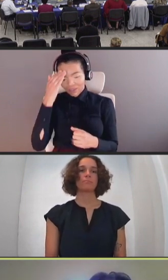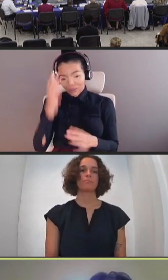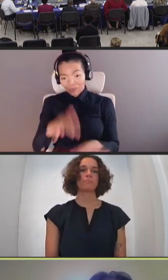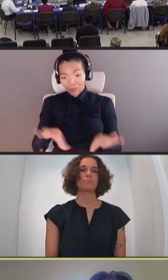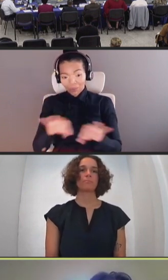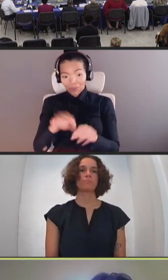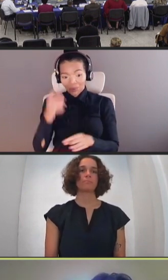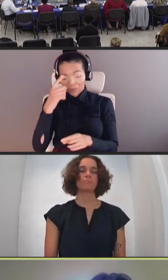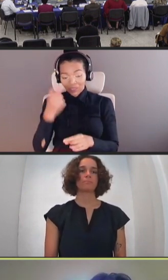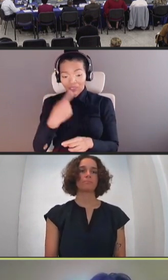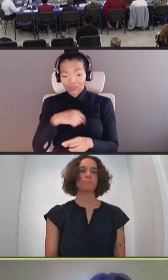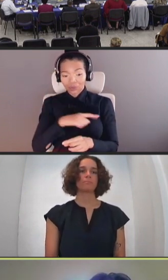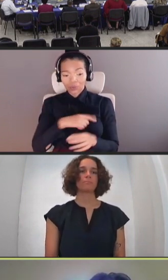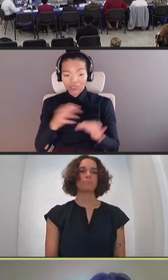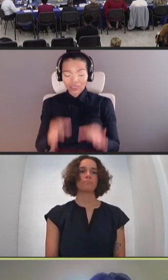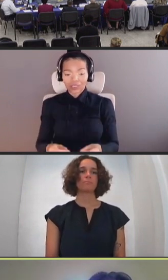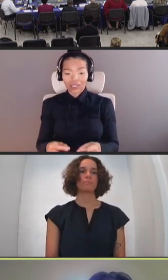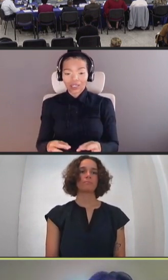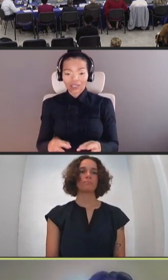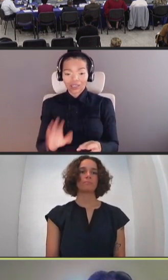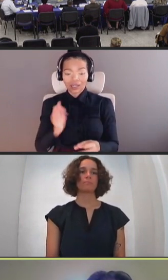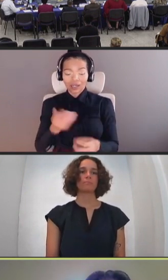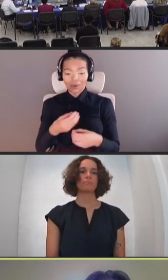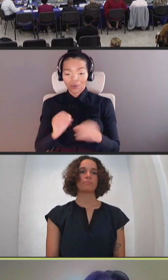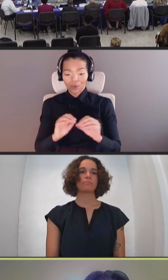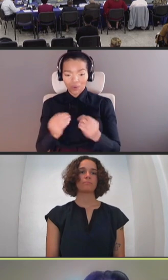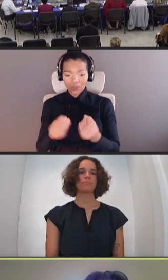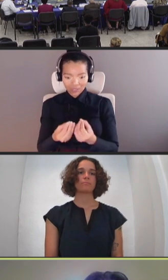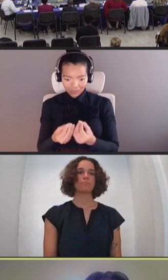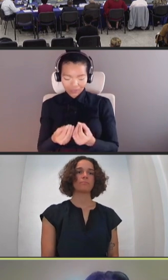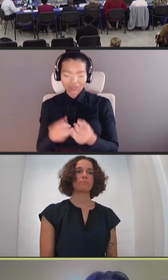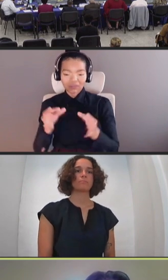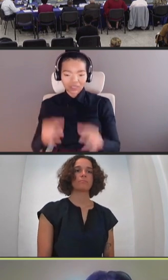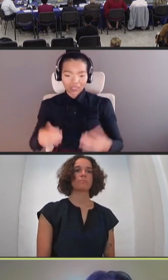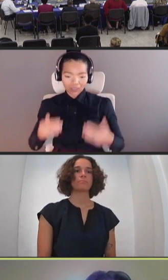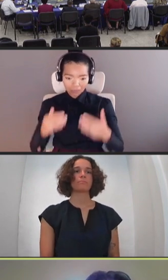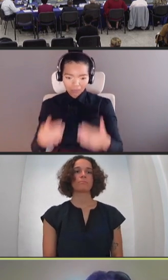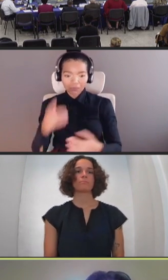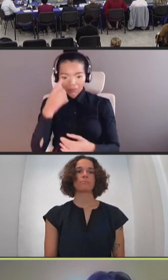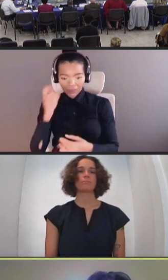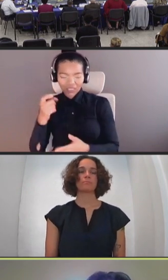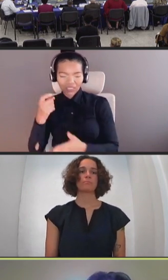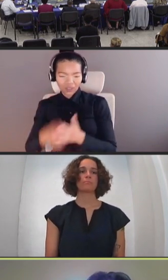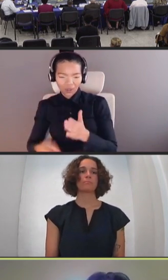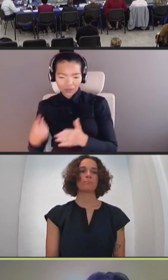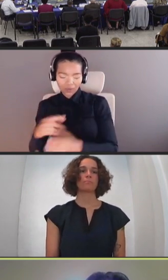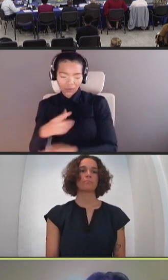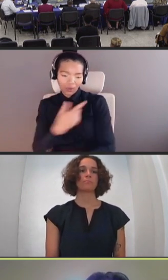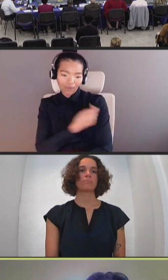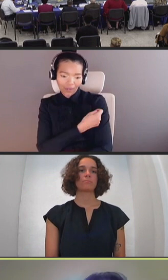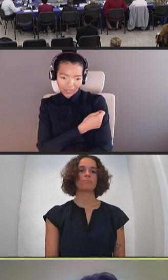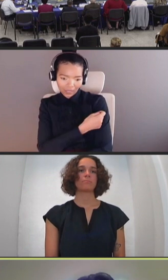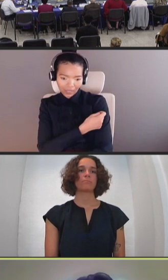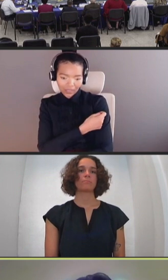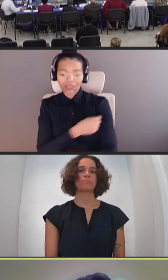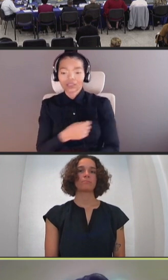We decided, as an organization, because of the cost of the vaccine -- for the Engerix vaccine,